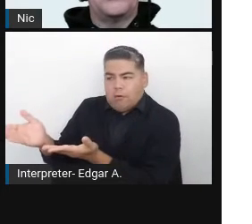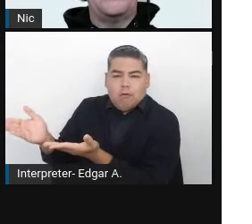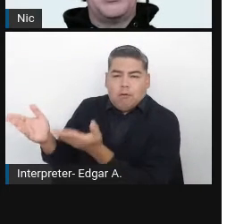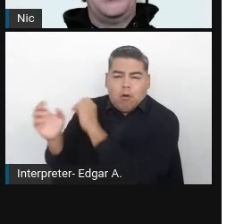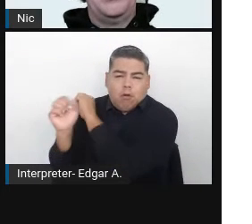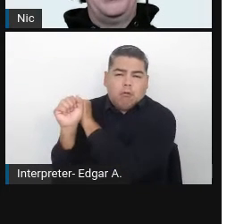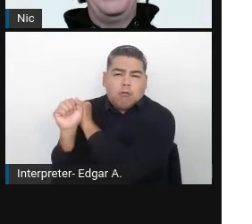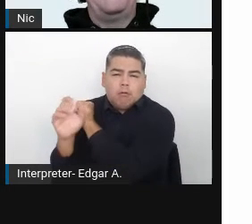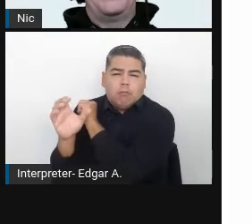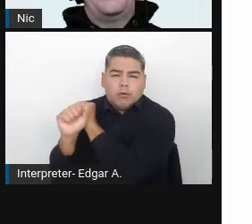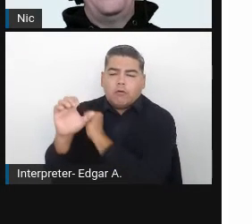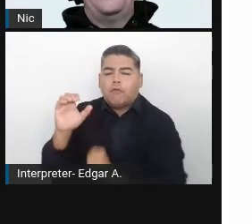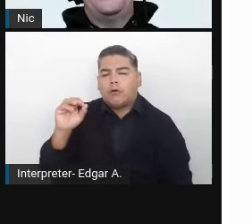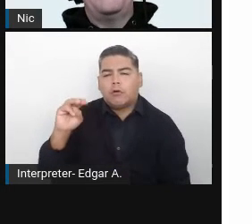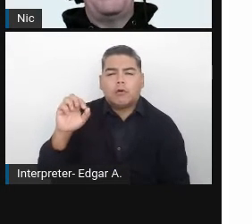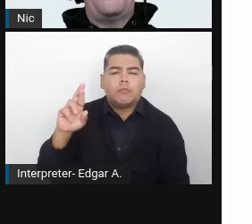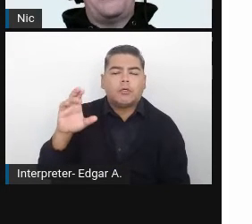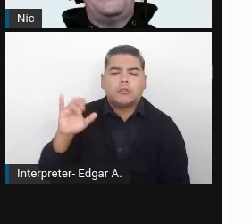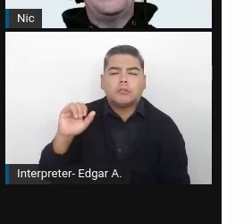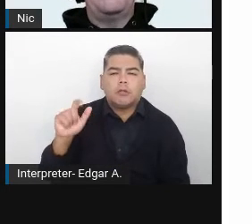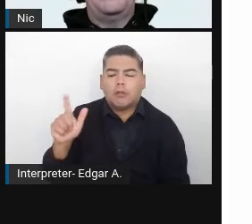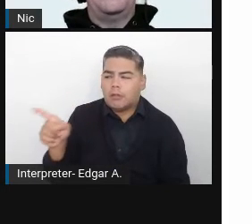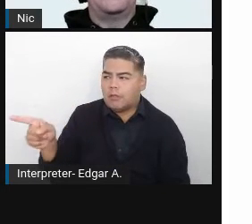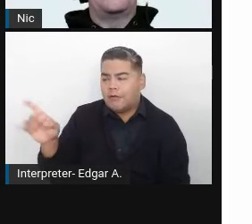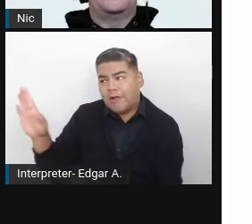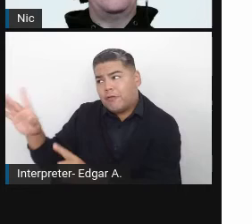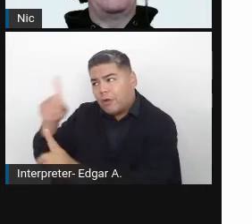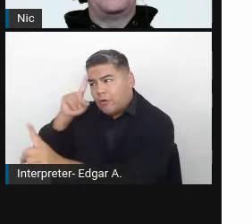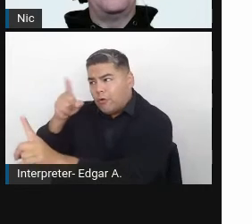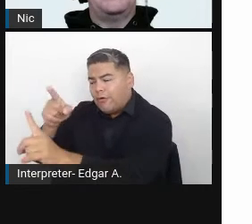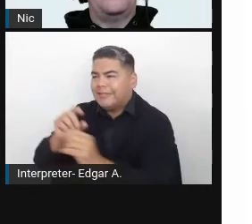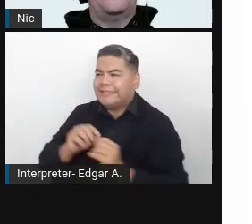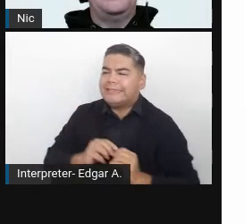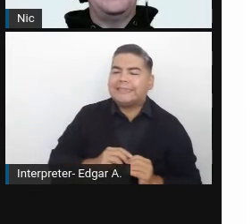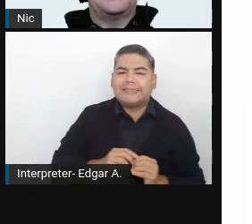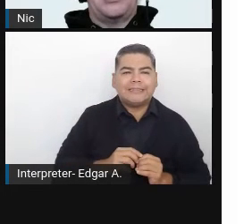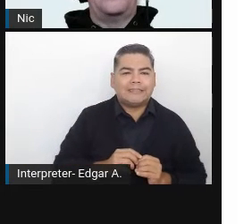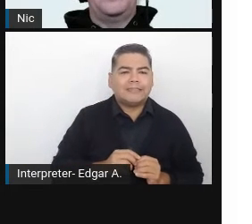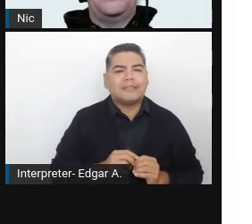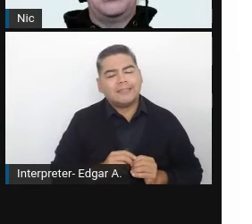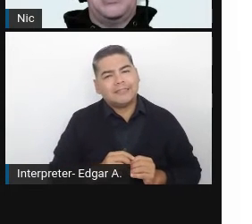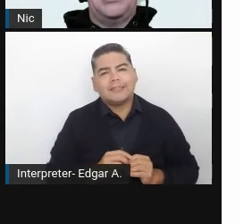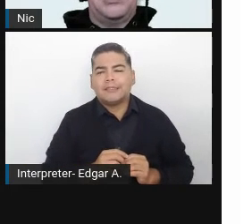Of course, my prior experience with Joomla really soured me on the idea.